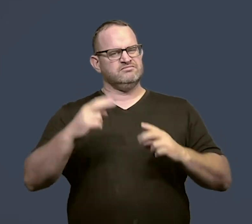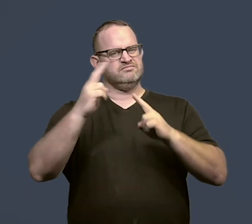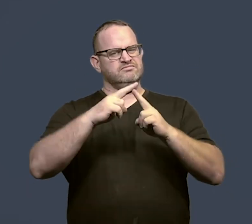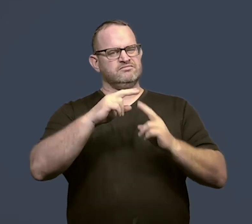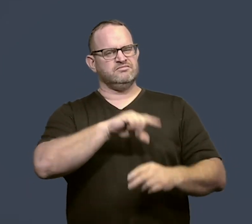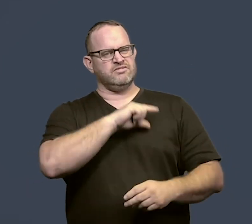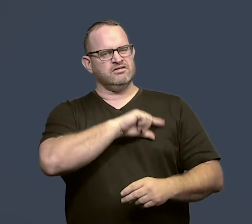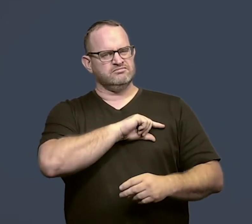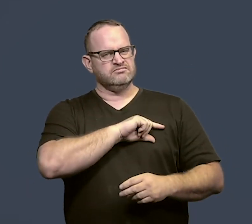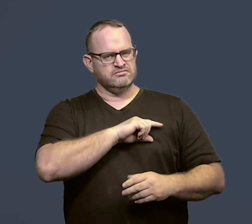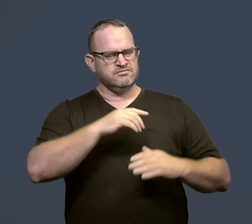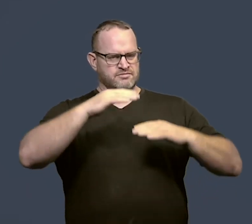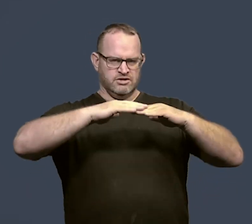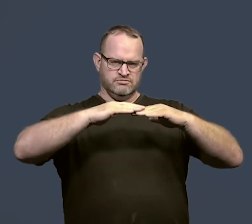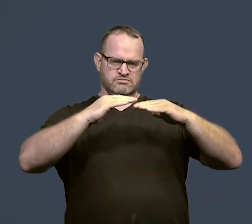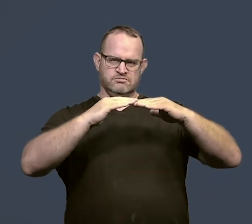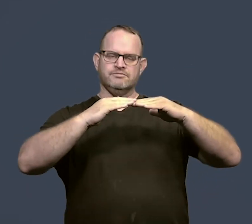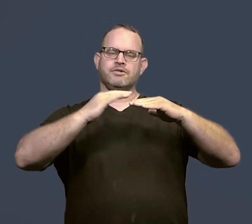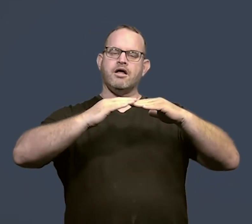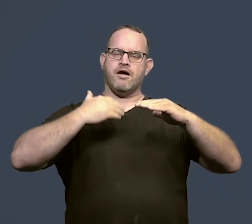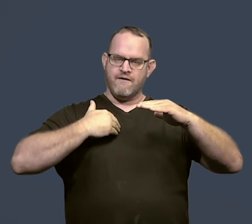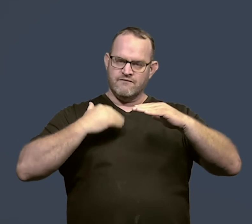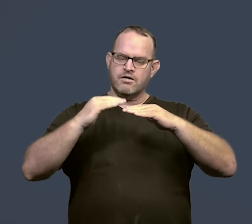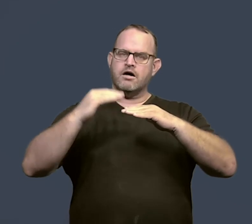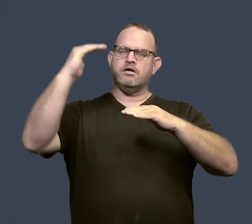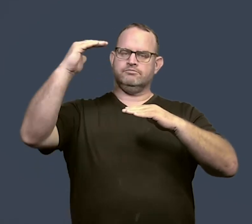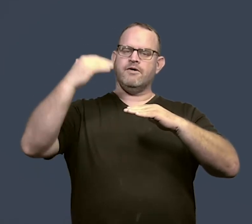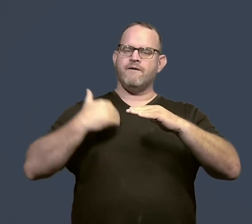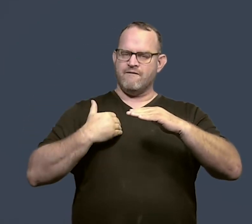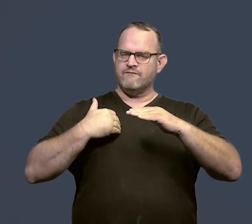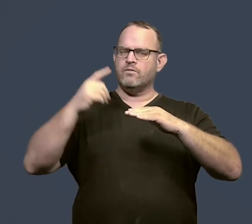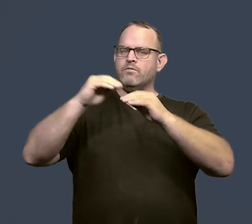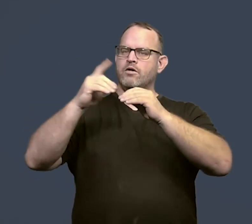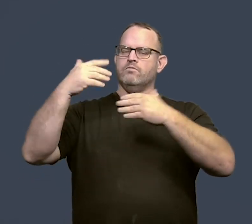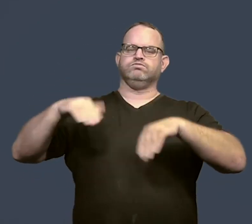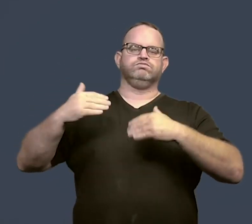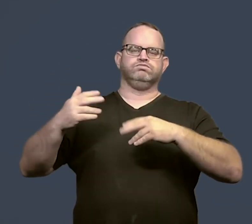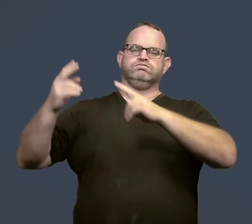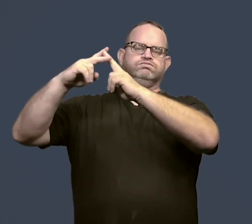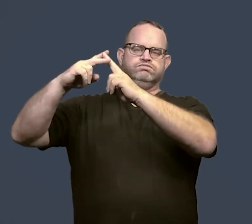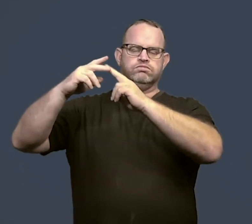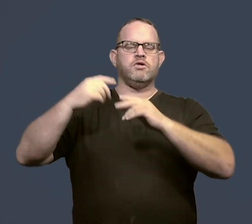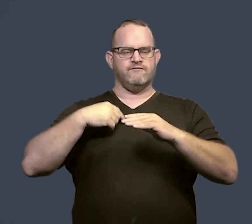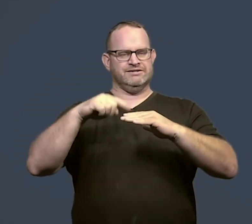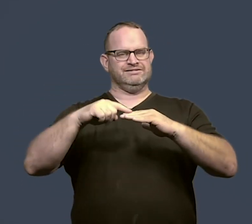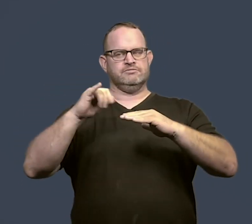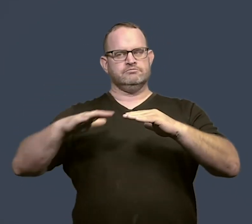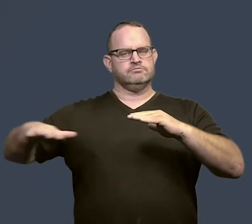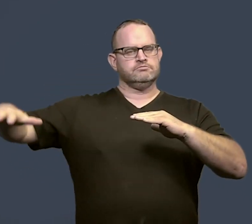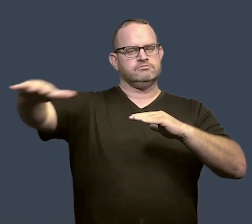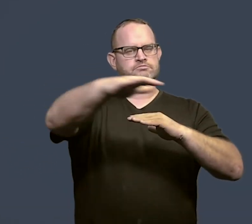There are also gold standards in the guidelines that offer higher quality in sign language storybooks.